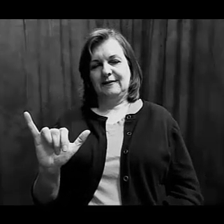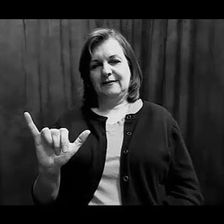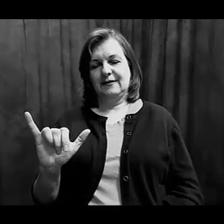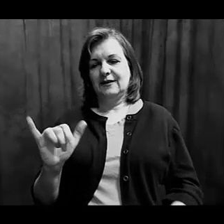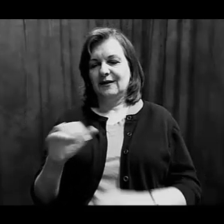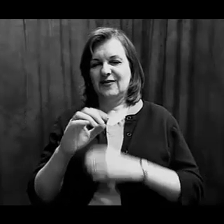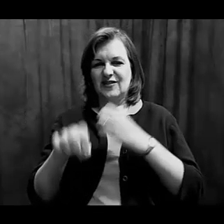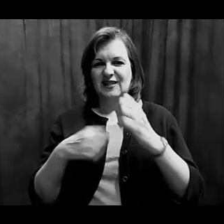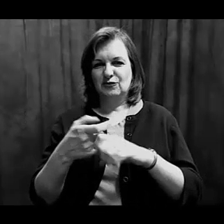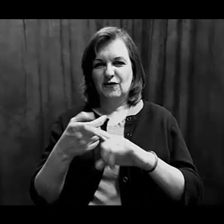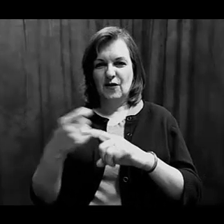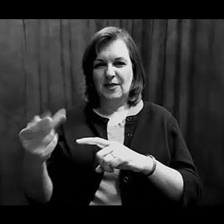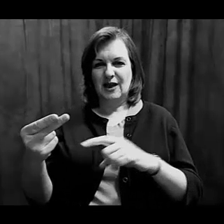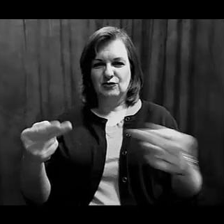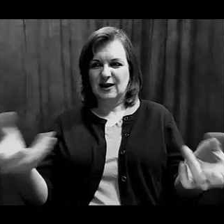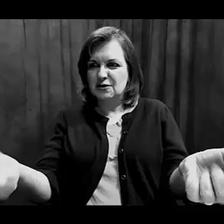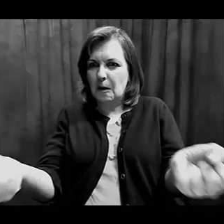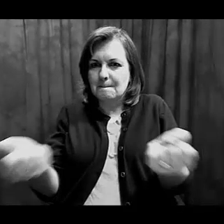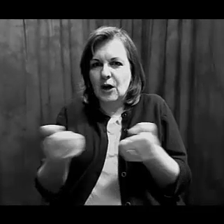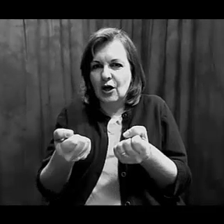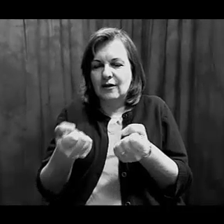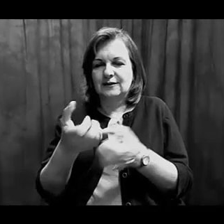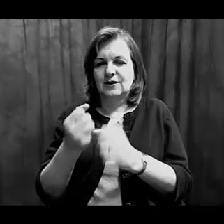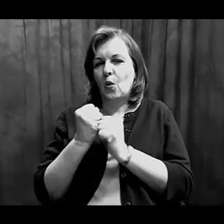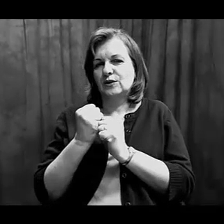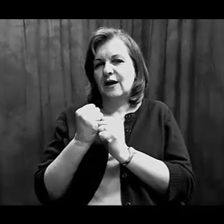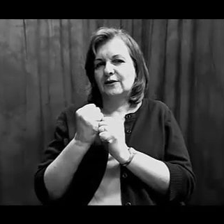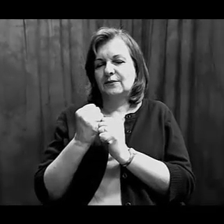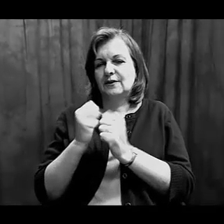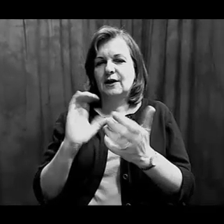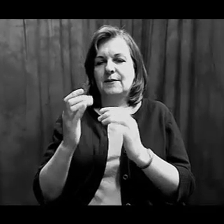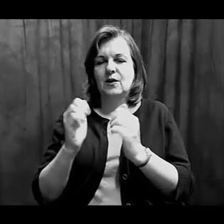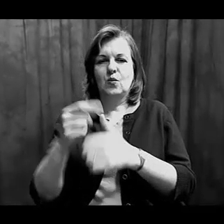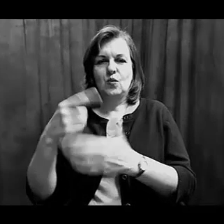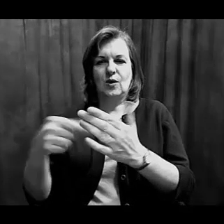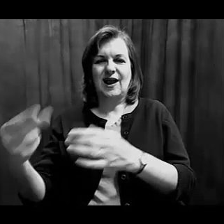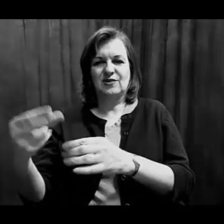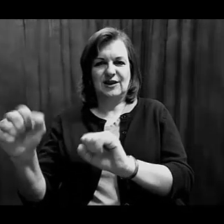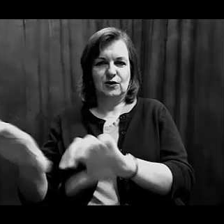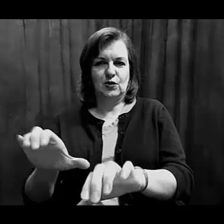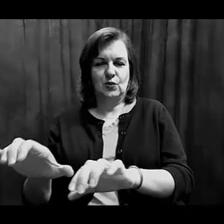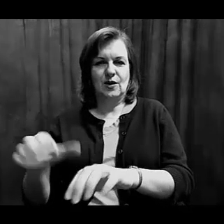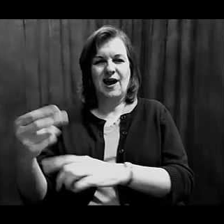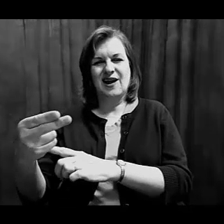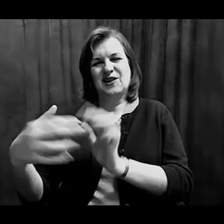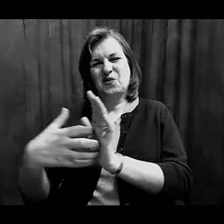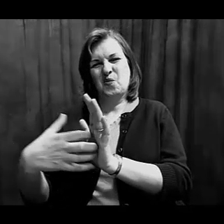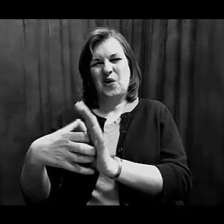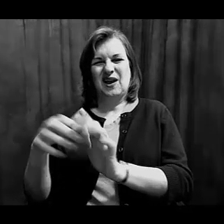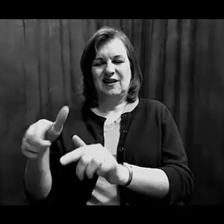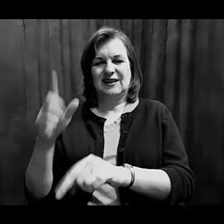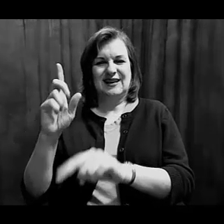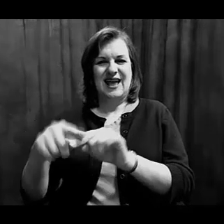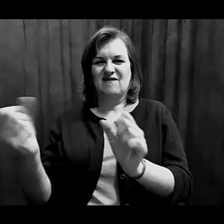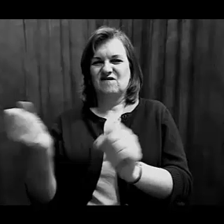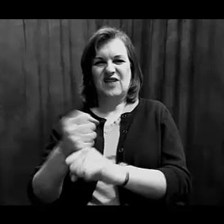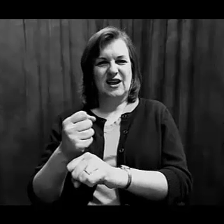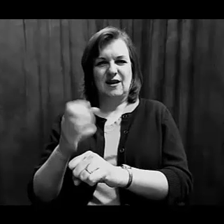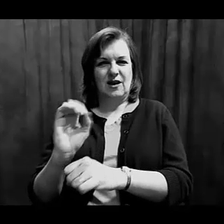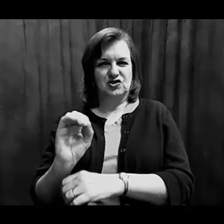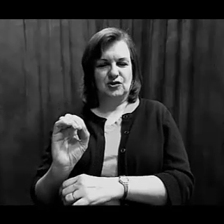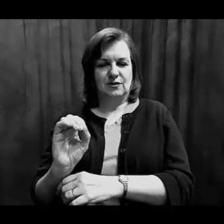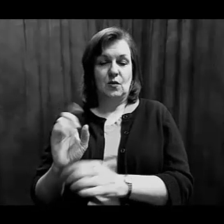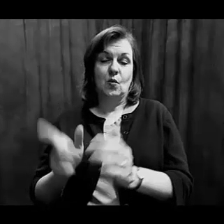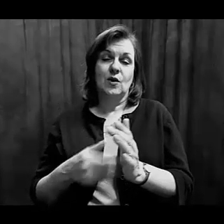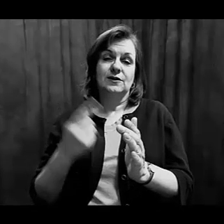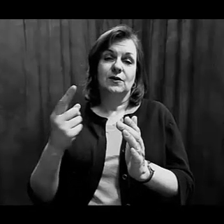it's going to pull in these electrons and really hang on to them compared to what hydrogen can do -- hydrogen is weak and whimpy and